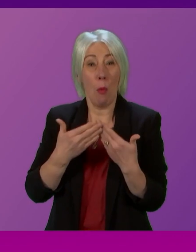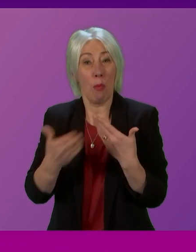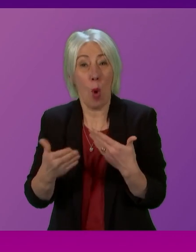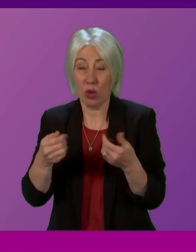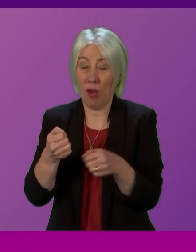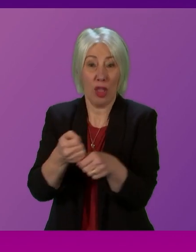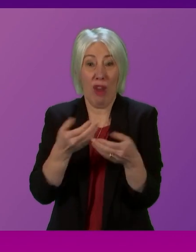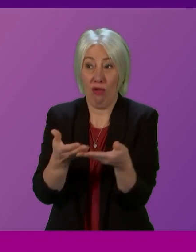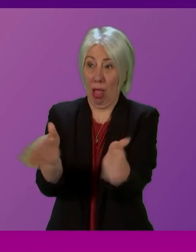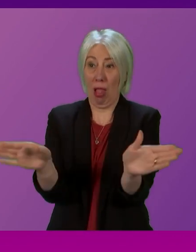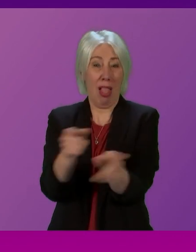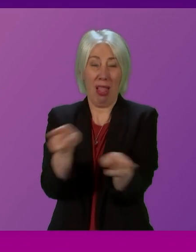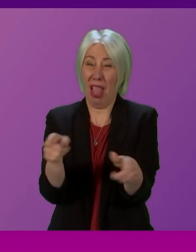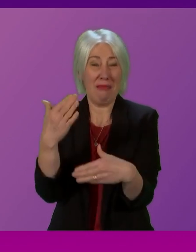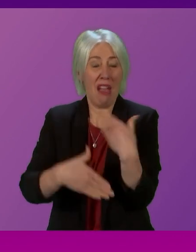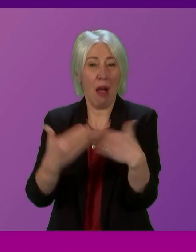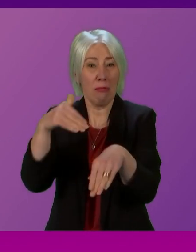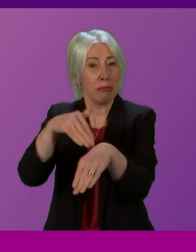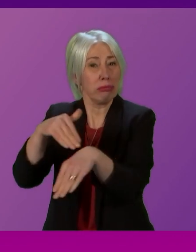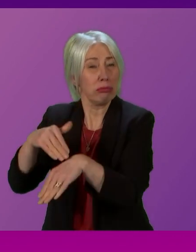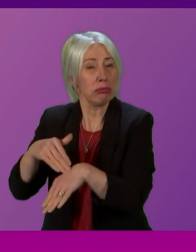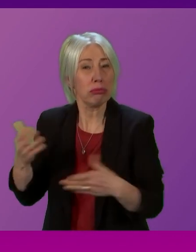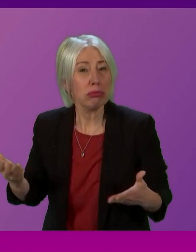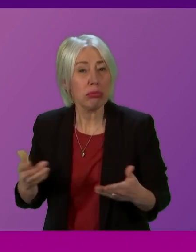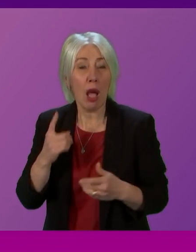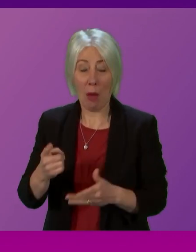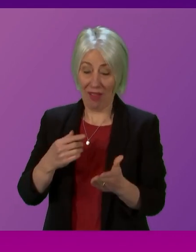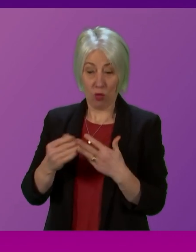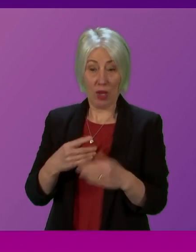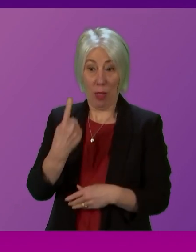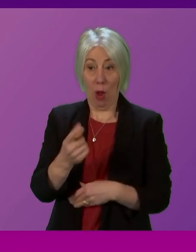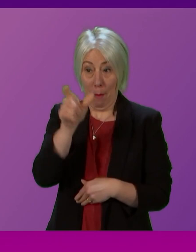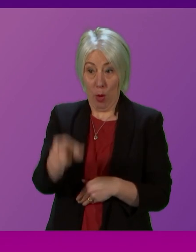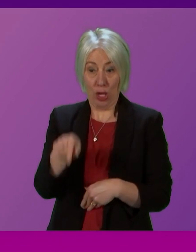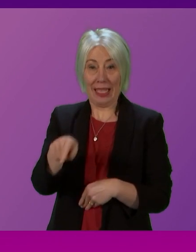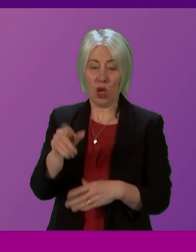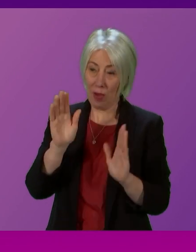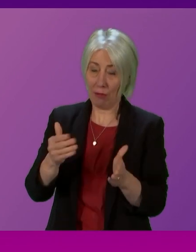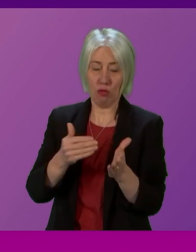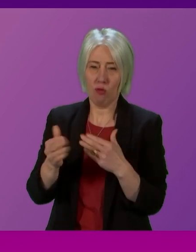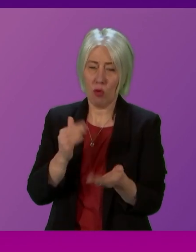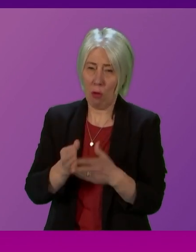the general population. In dealing with individuals such as that one, who have to be dealt with very seriously,